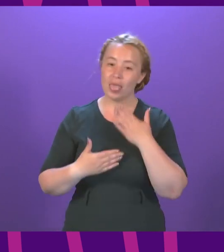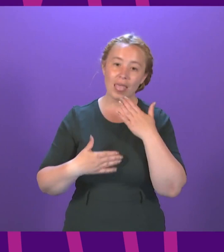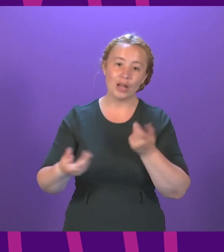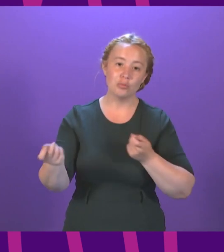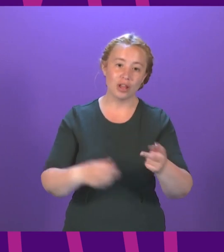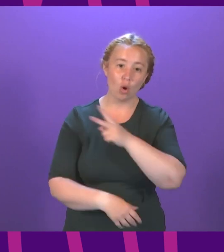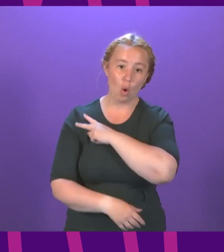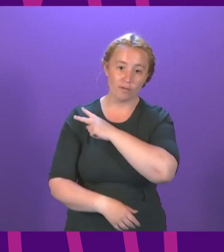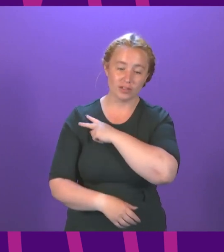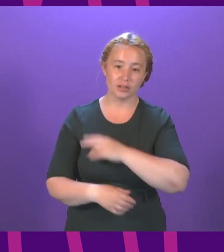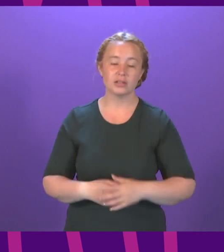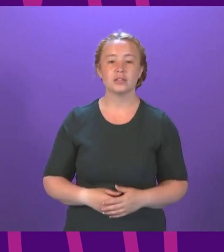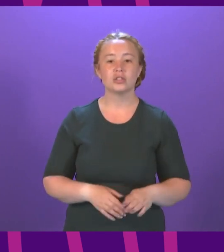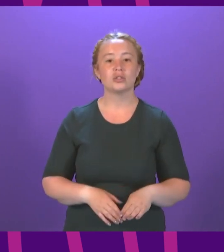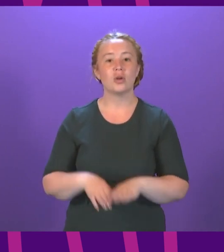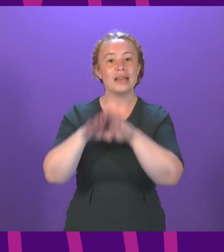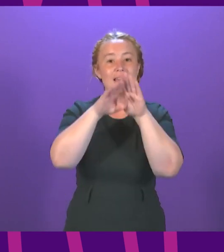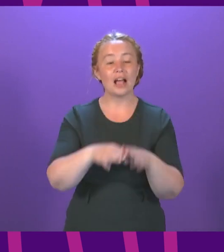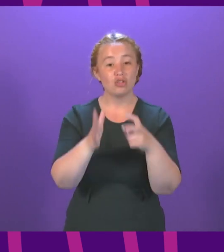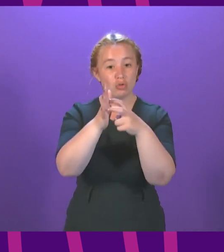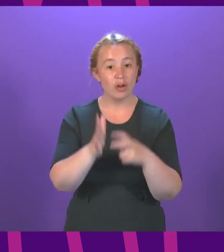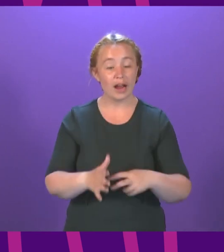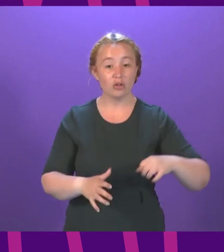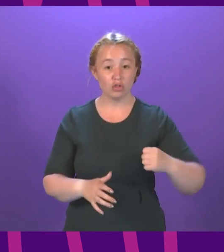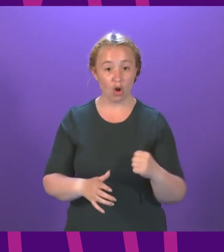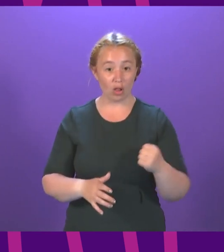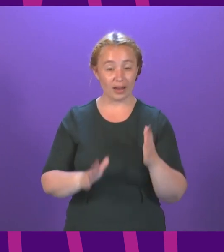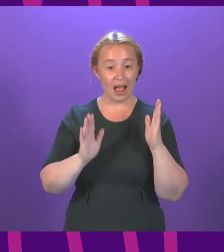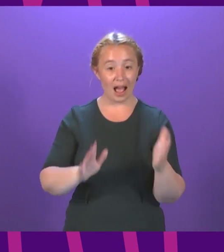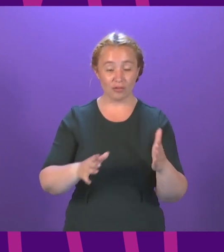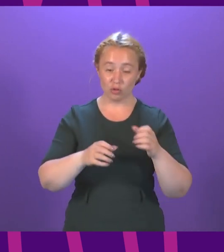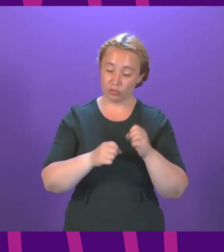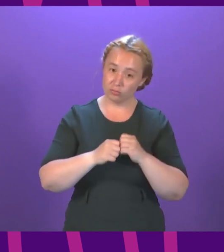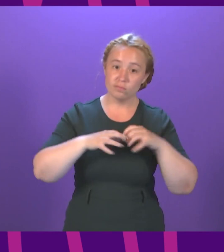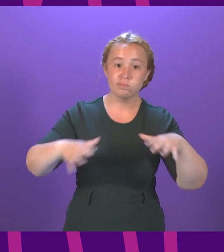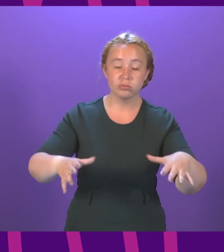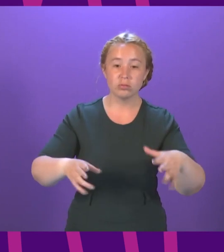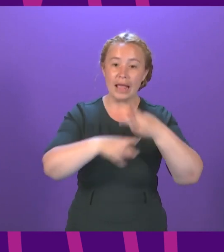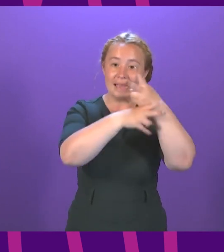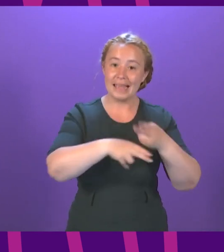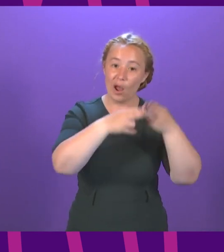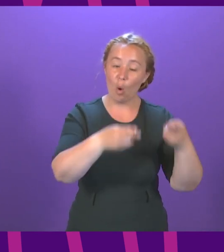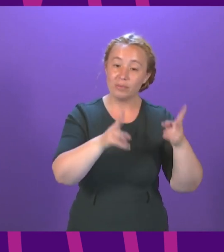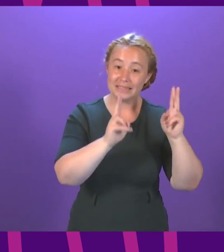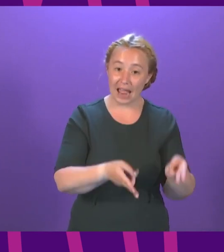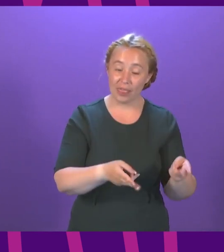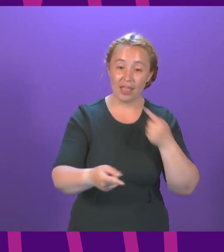Speaking after National Records of Scotland was forced to release data on Covid deaths in care homes, the First Minister said that the agency